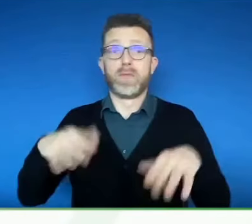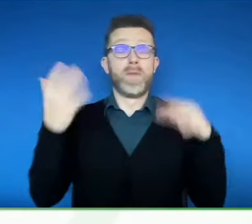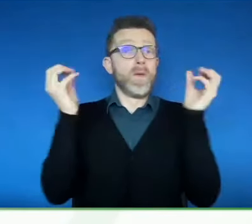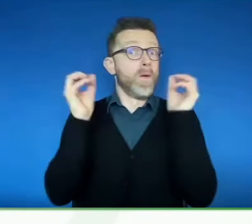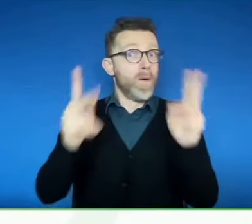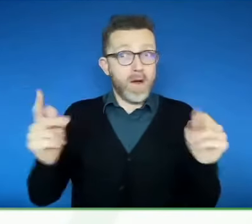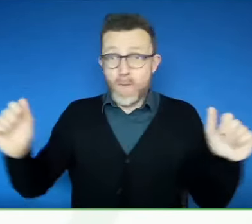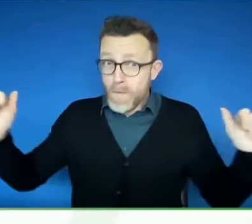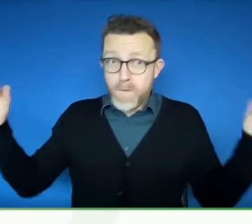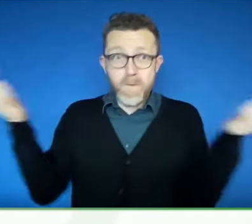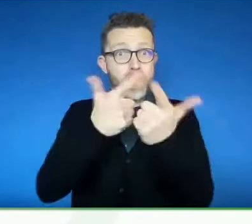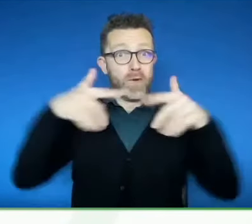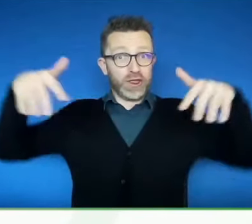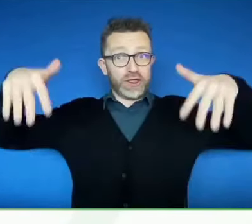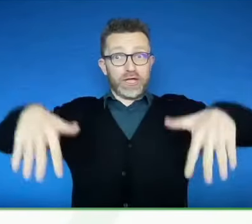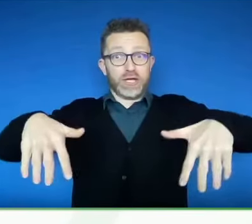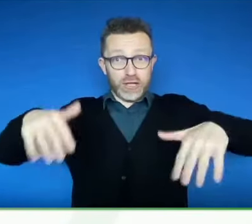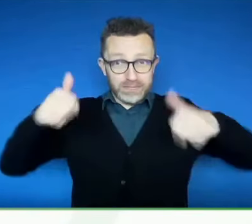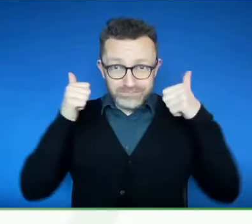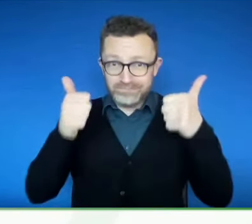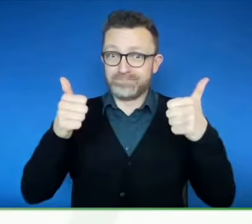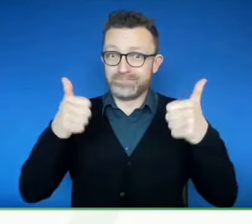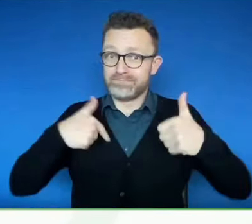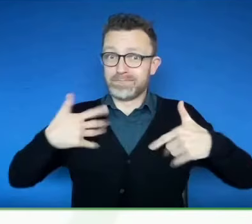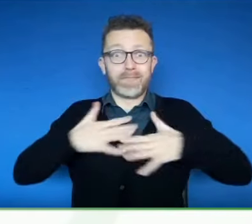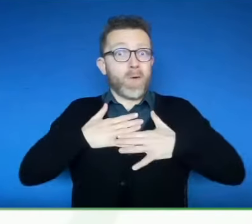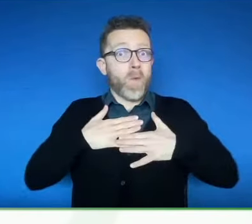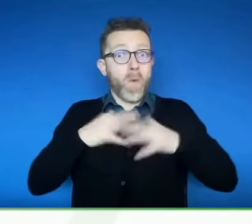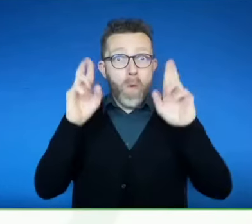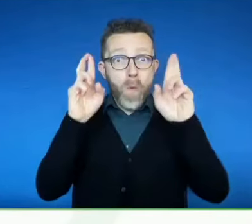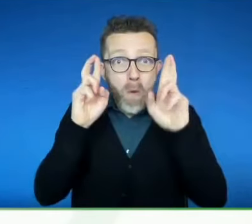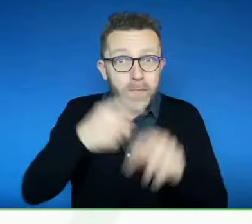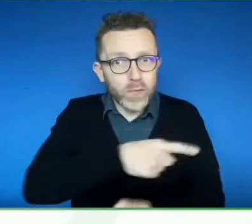also for people to ask questions, which will be fantastic because… I